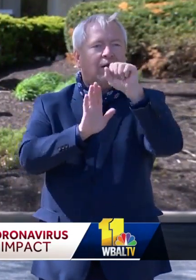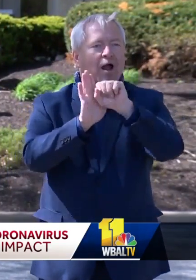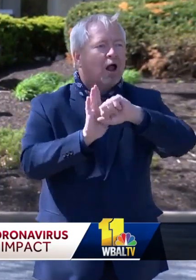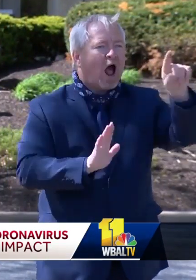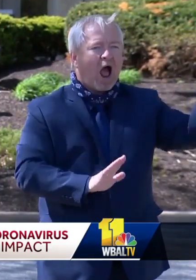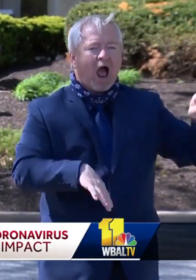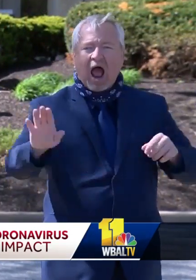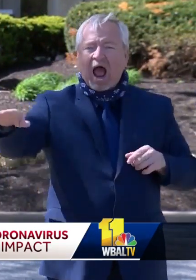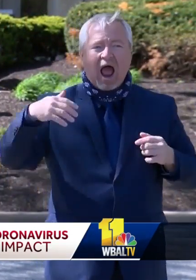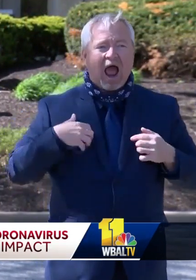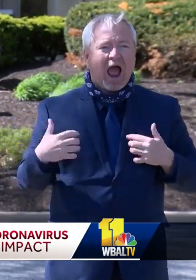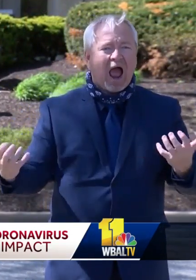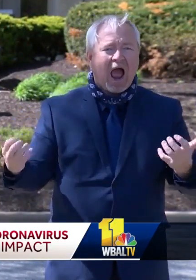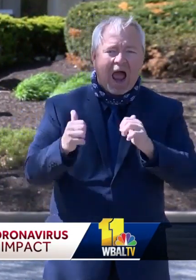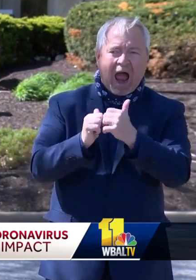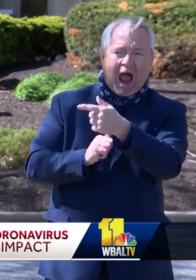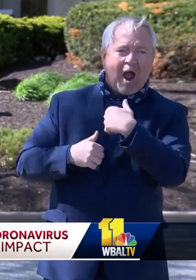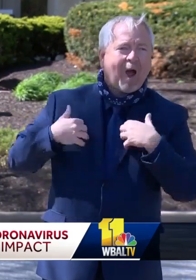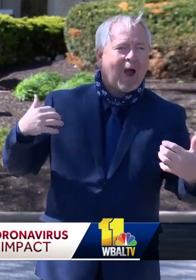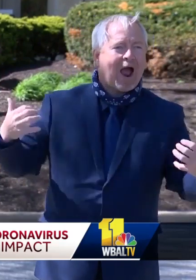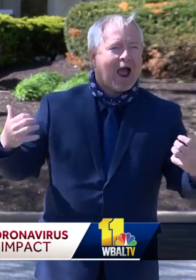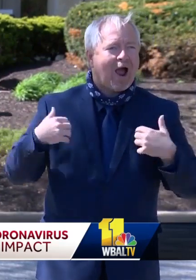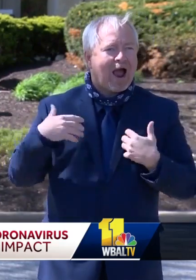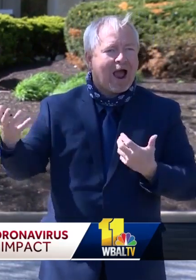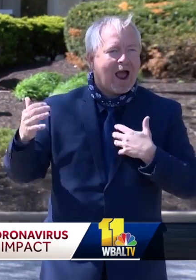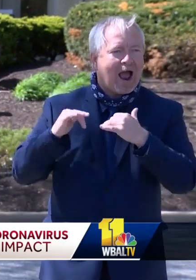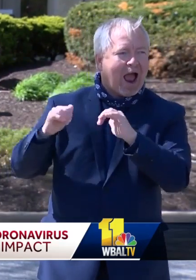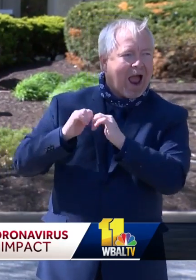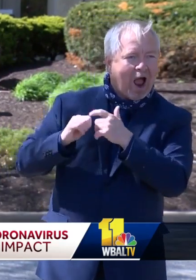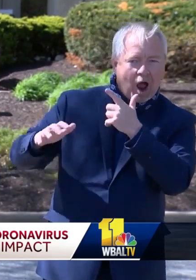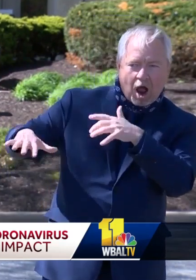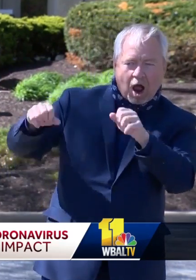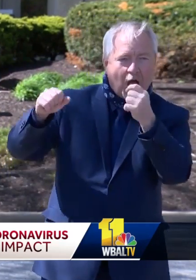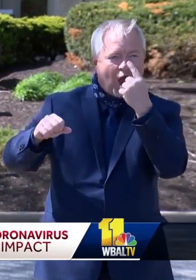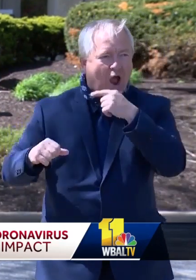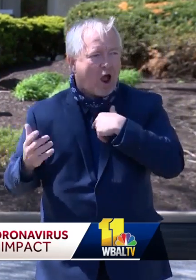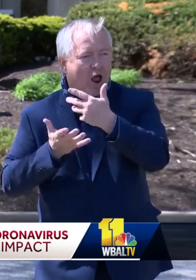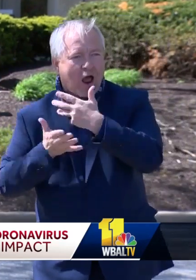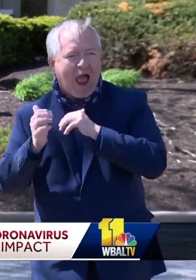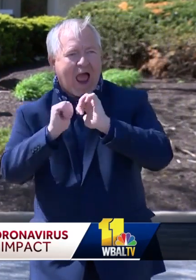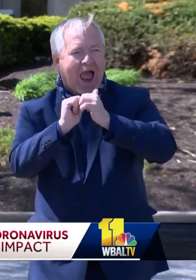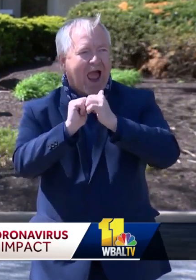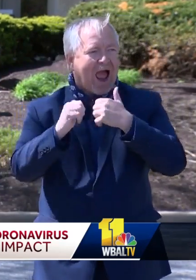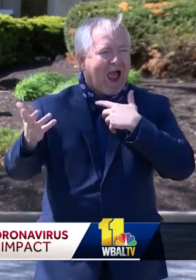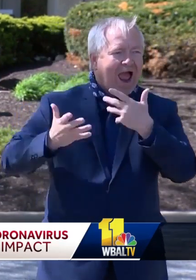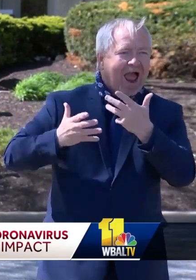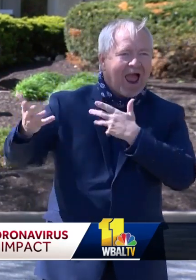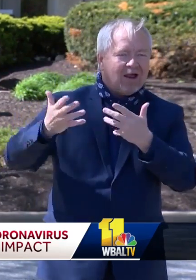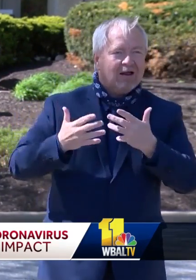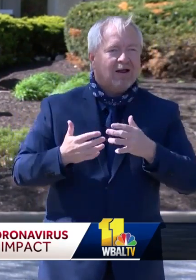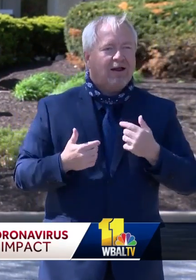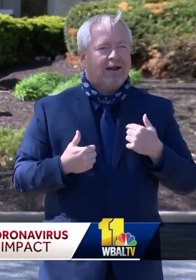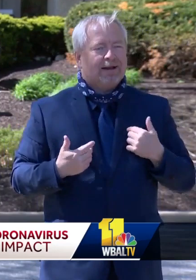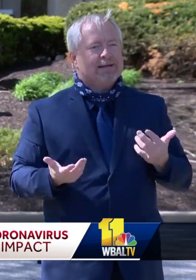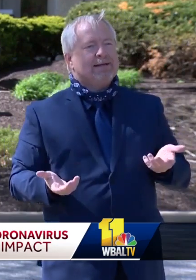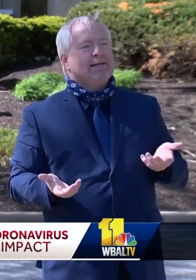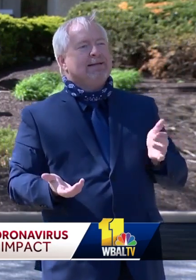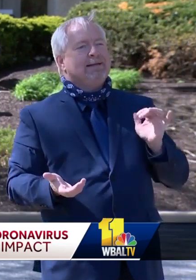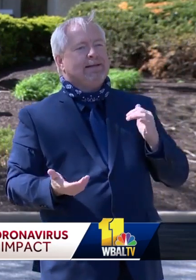MY PHONE WAS LIGHTING UP FROM EVERY GOVERNOR AND AMERICA SAYING, HOW DO WE GET SOME OF THOSE TESTS.